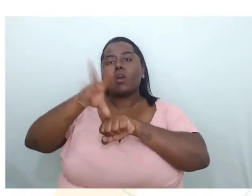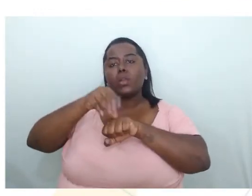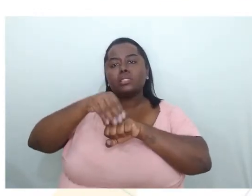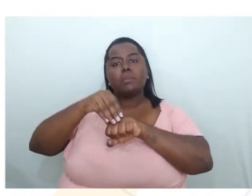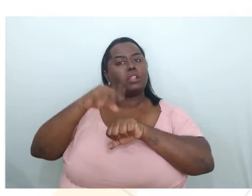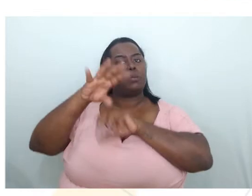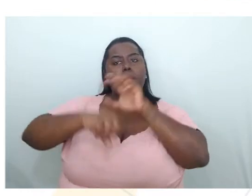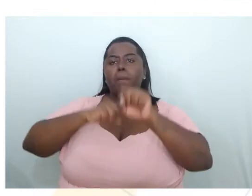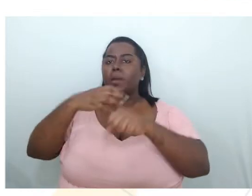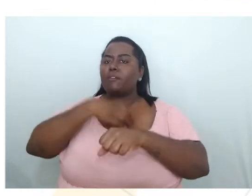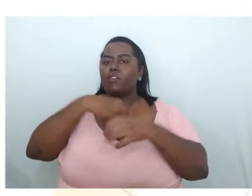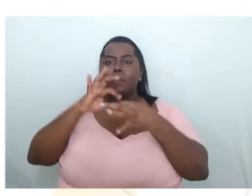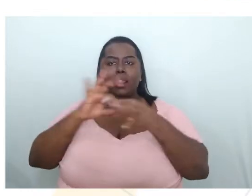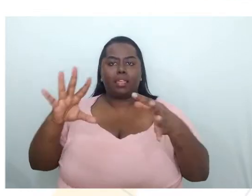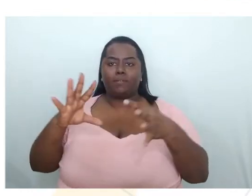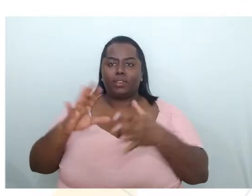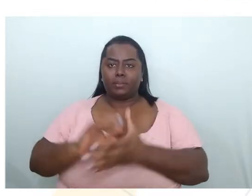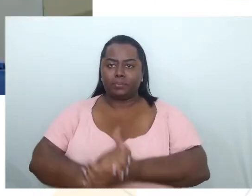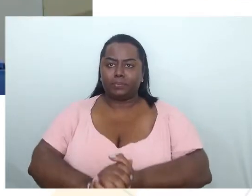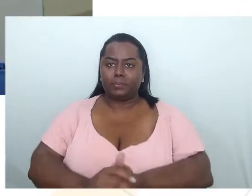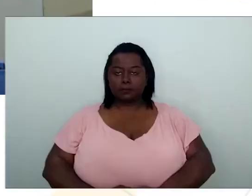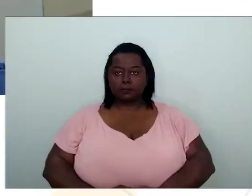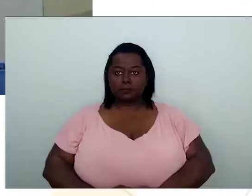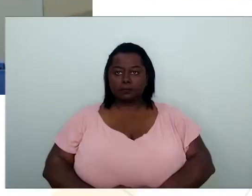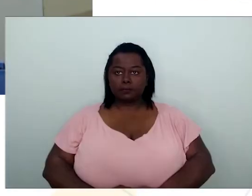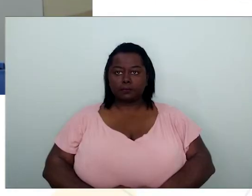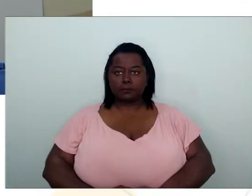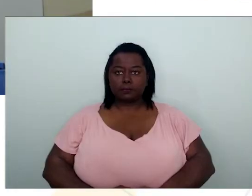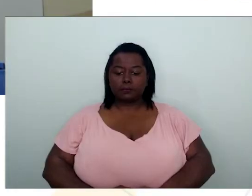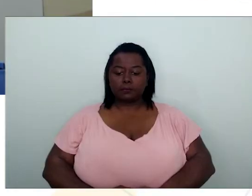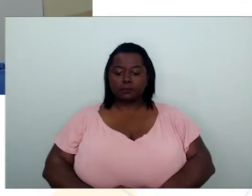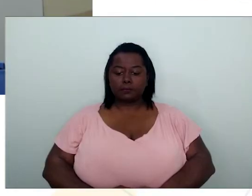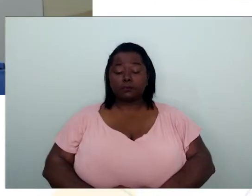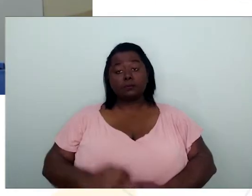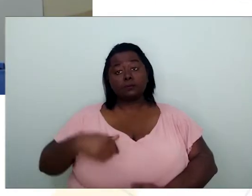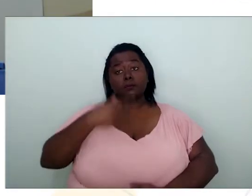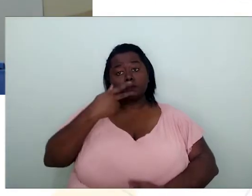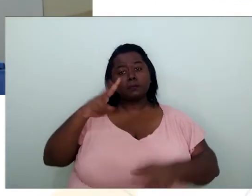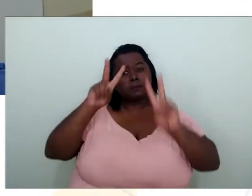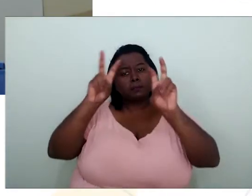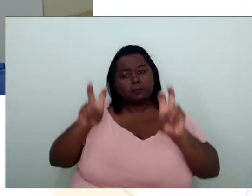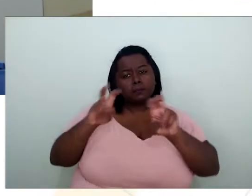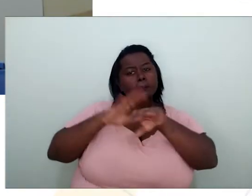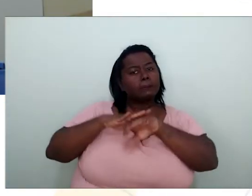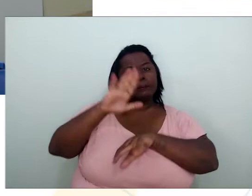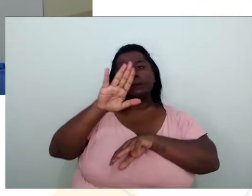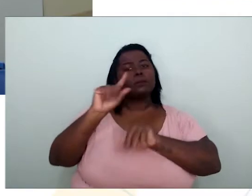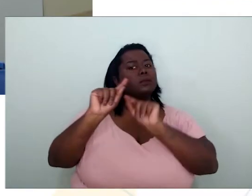openly and freely I am going to talk a little bit more about the underlying